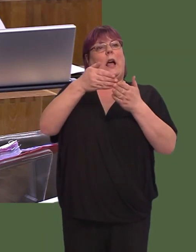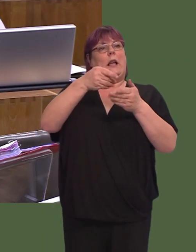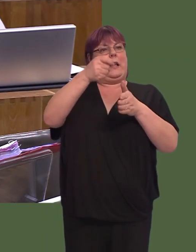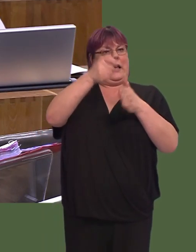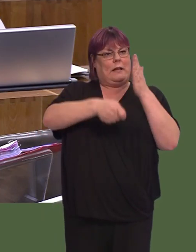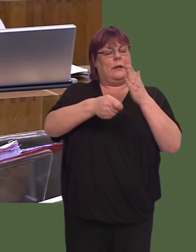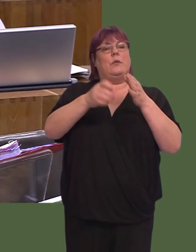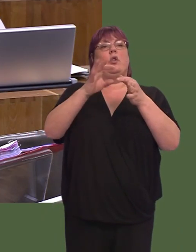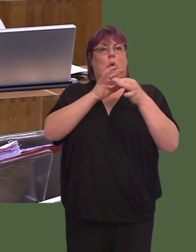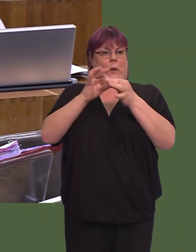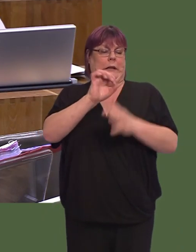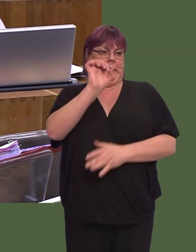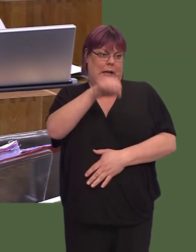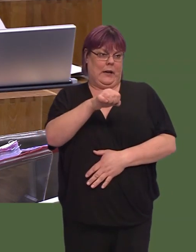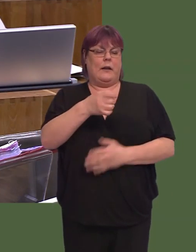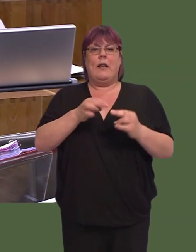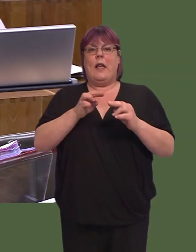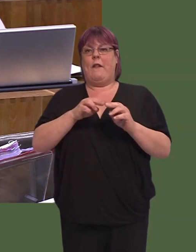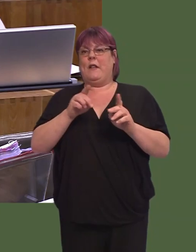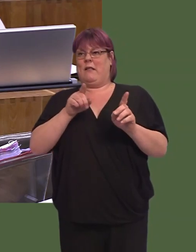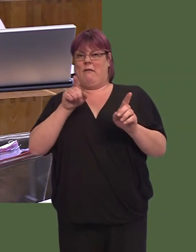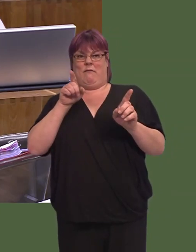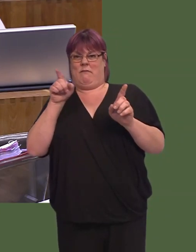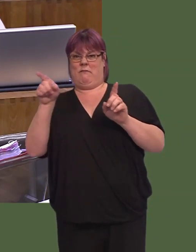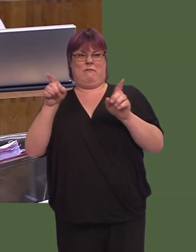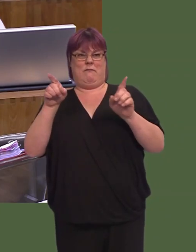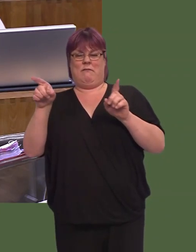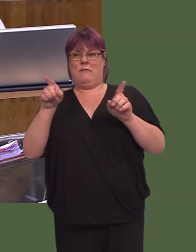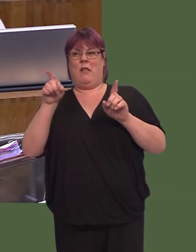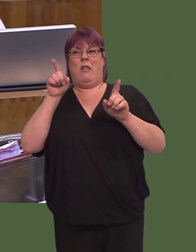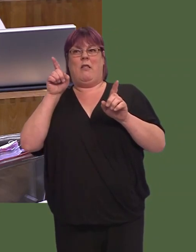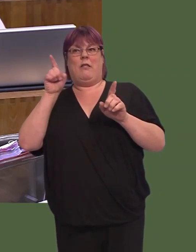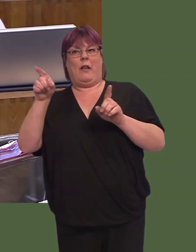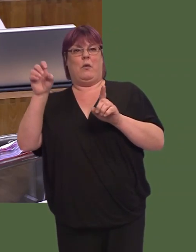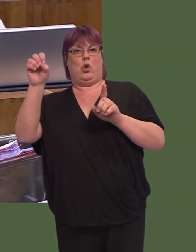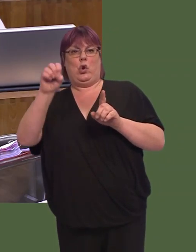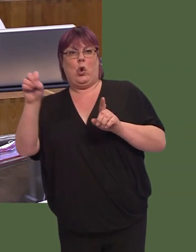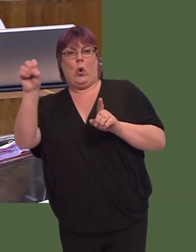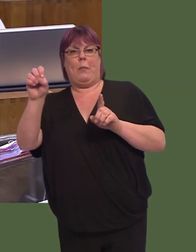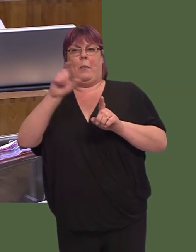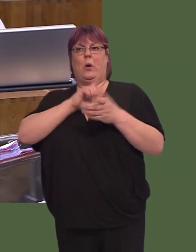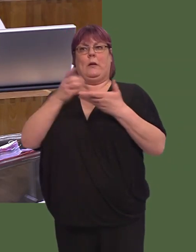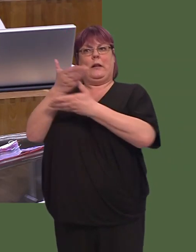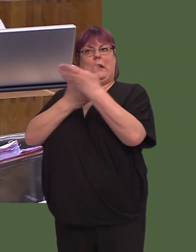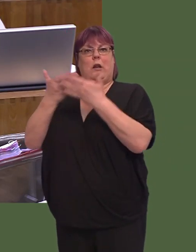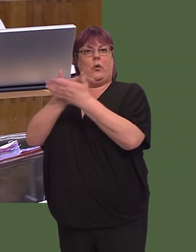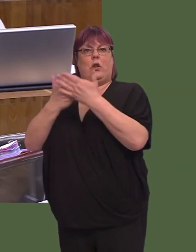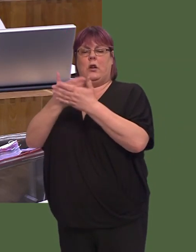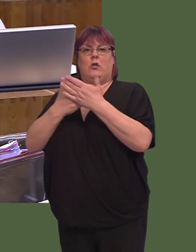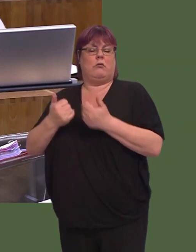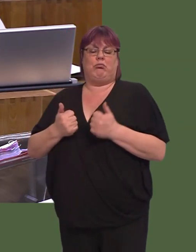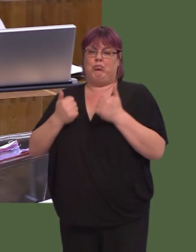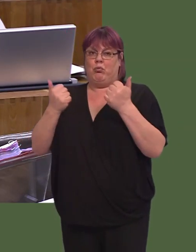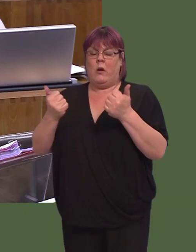If that turns out to be the customs union as a result of the negotiations, well that would be very interesting, but, in the spirit of a negotiation, of course we have to keep